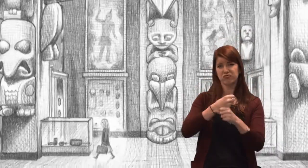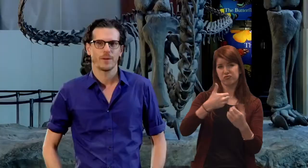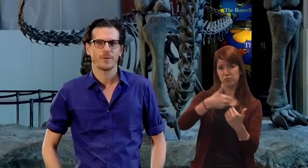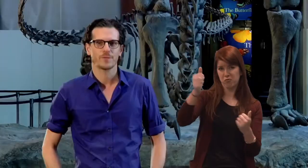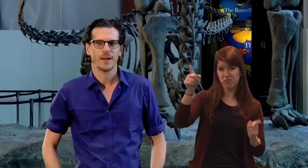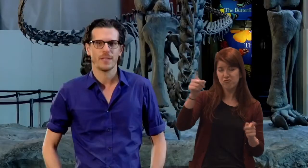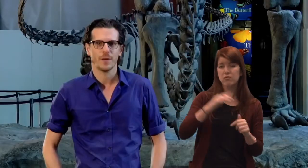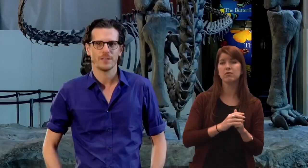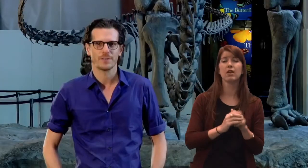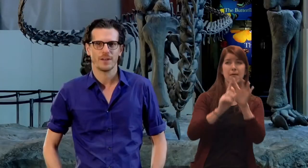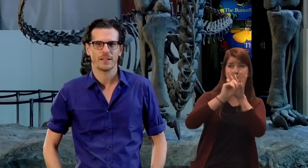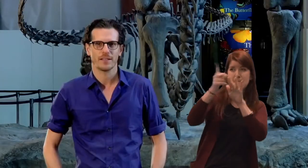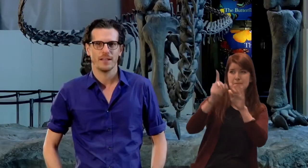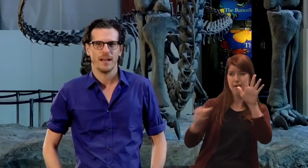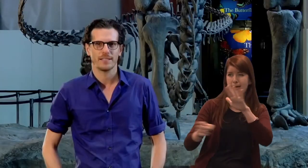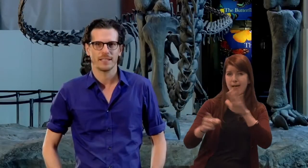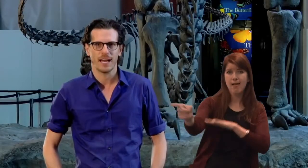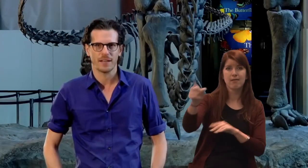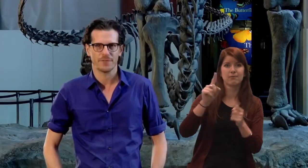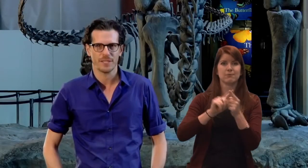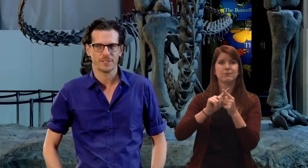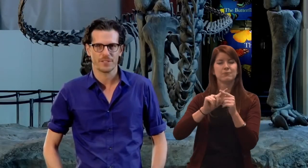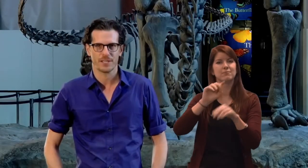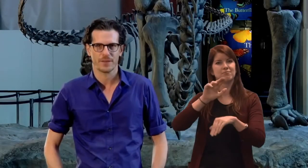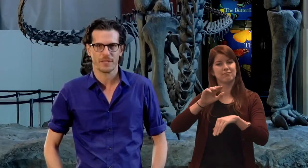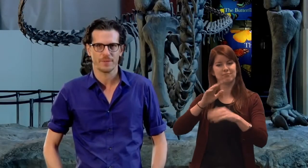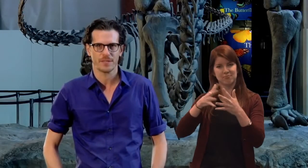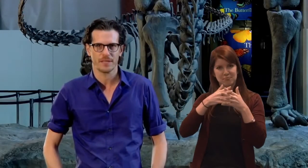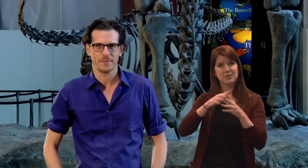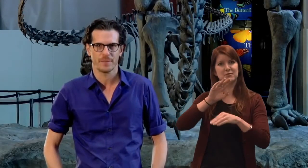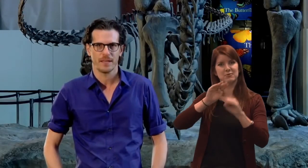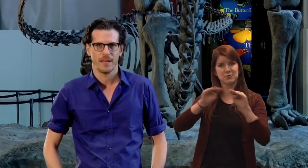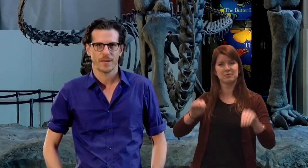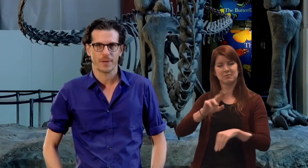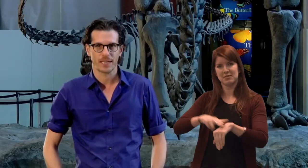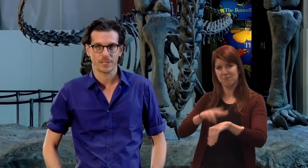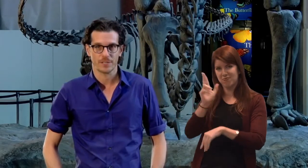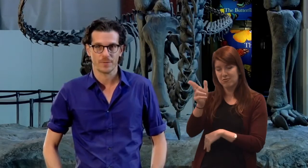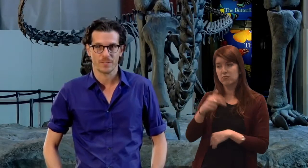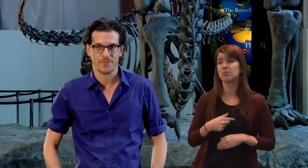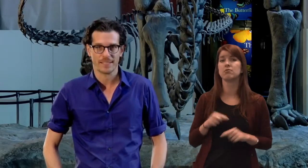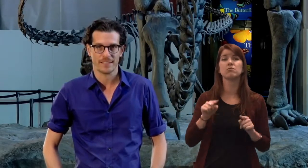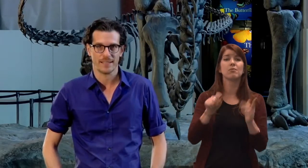When I was writing Wonderstruck, I did a lot of research here at the museum, and what I learned was fascinating.